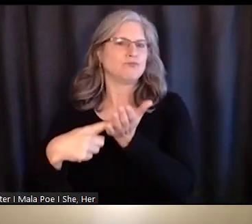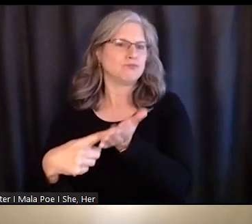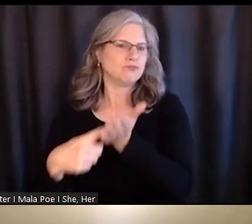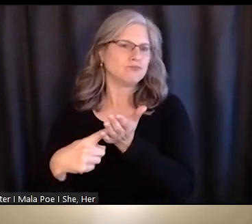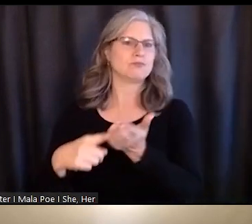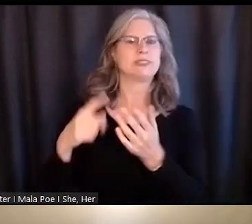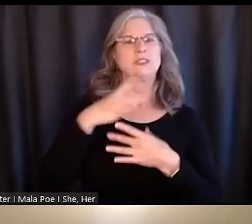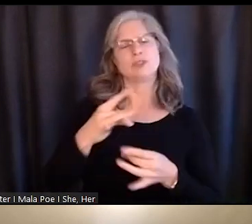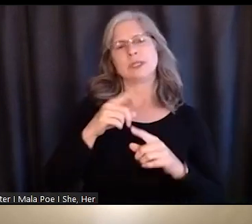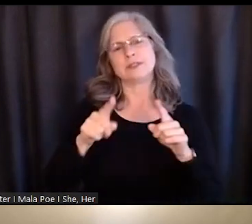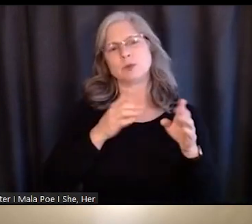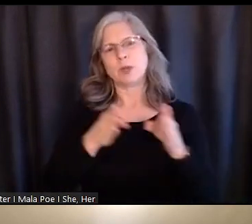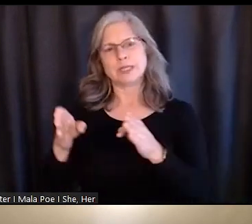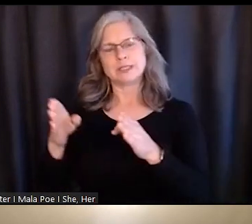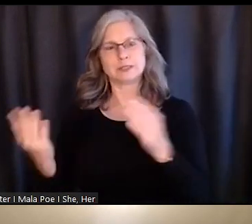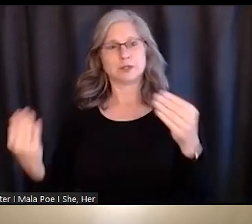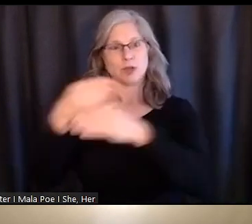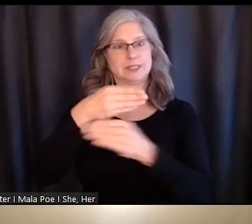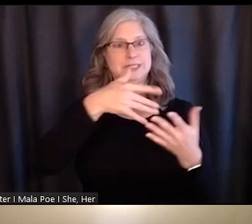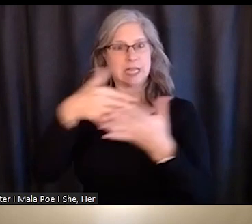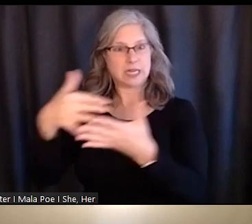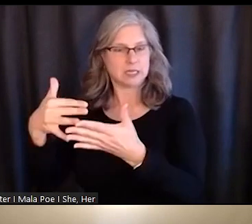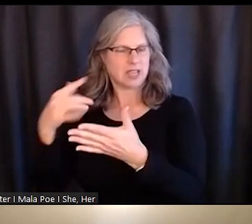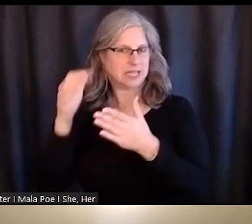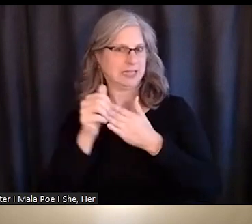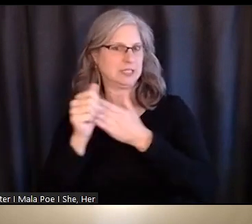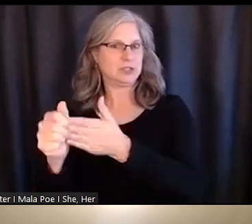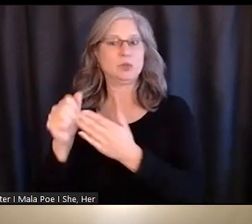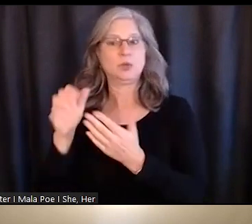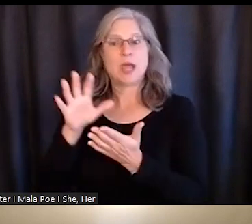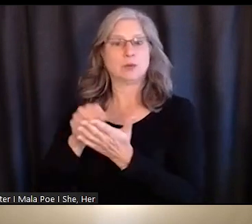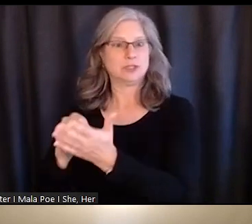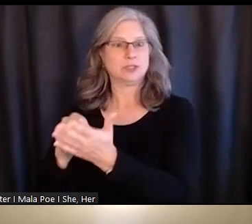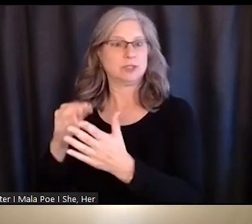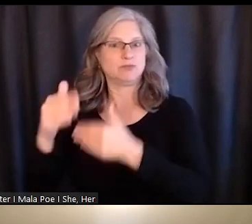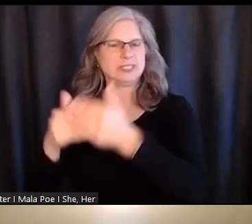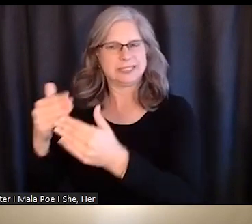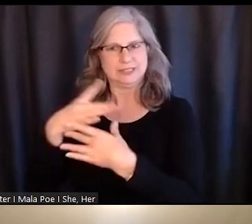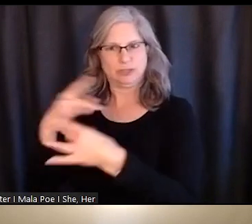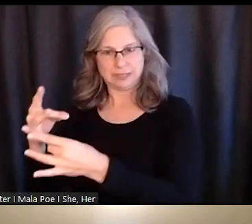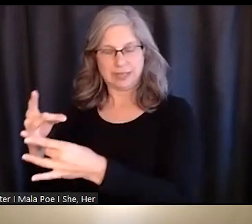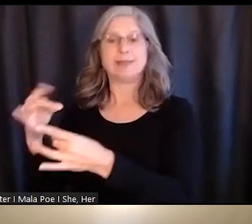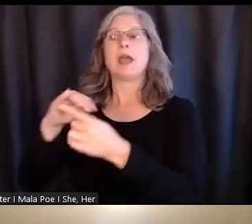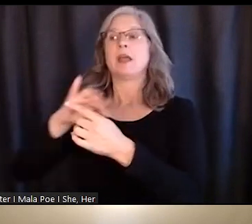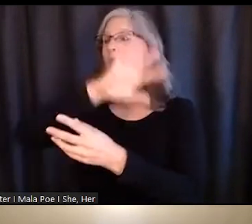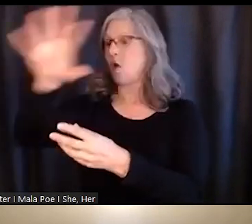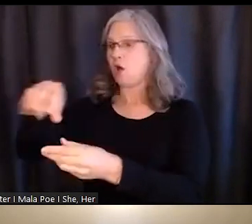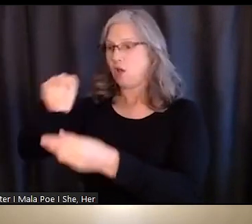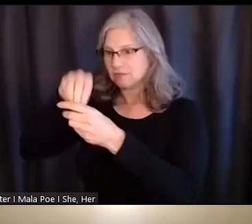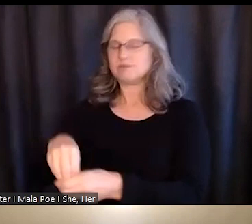And I think this leads to important insights about the acquisition process. Then I'll aim to draw these all together into some brief conclusions.